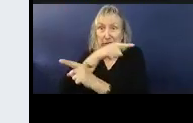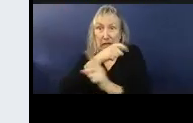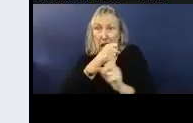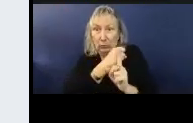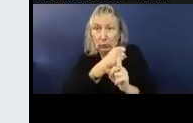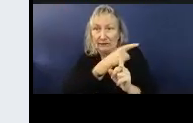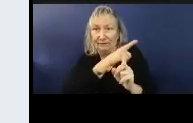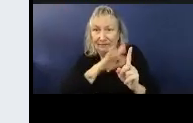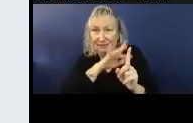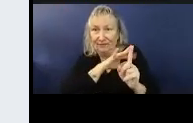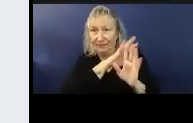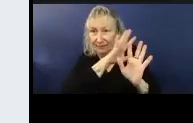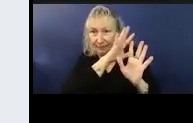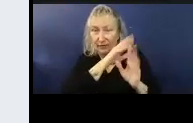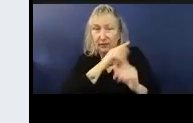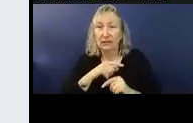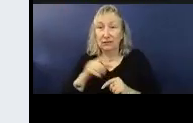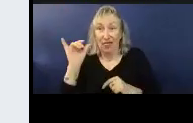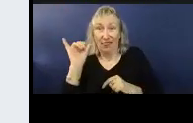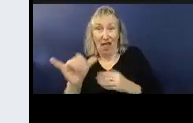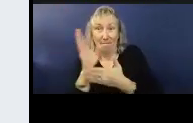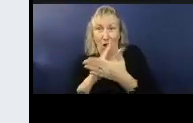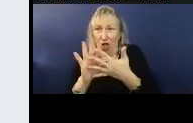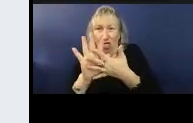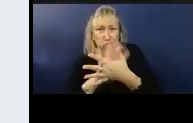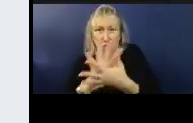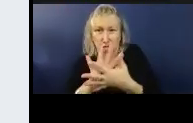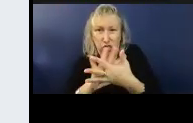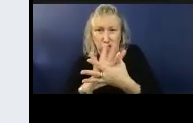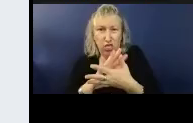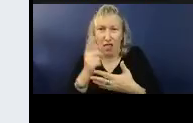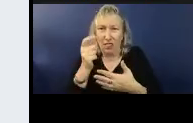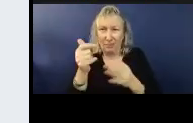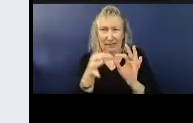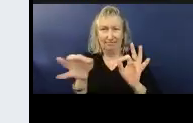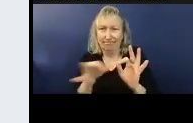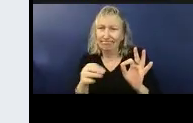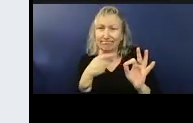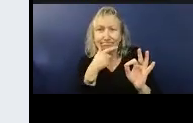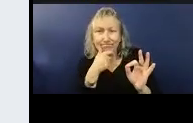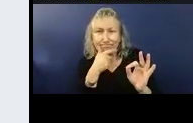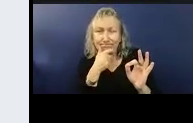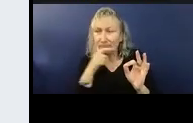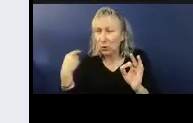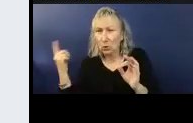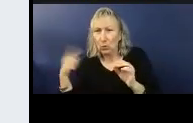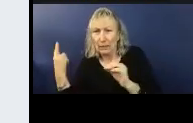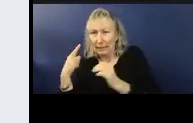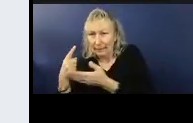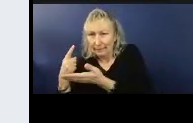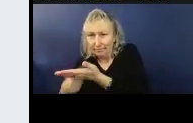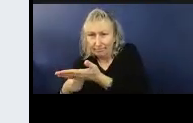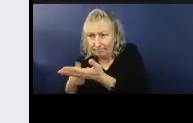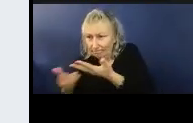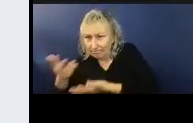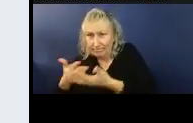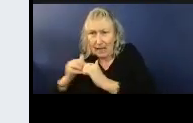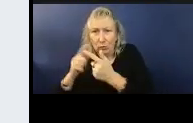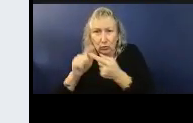It's this ambiguity that resulted in some additional changes to this draft,